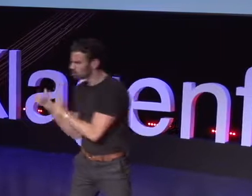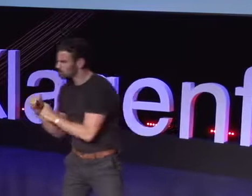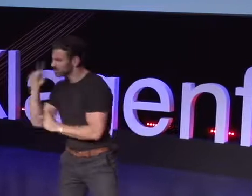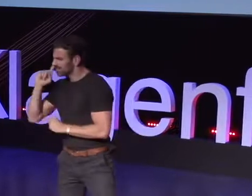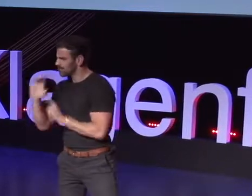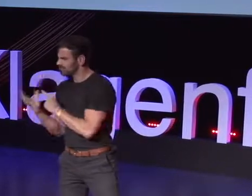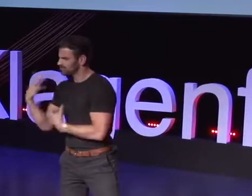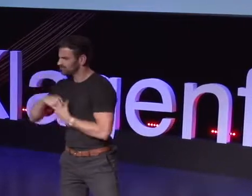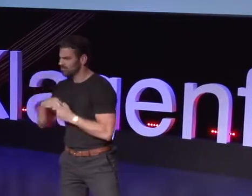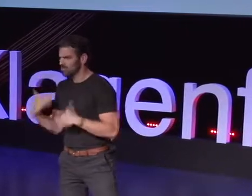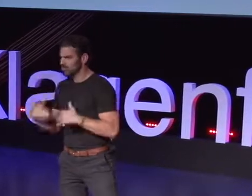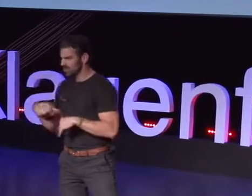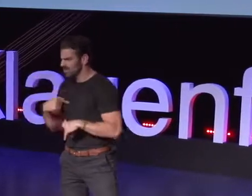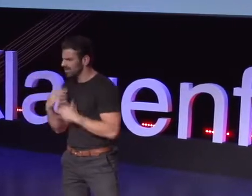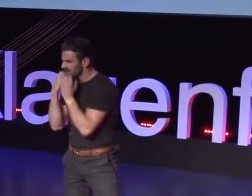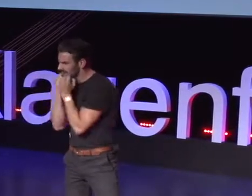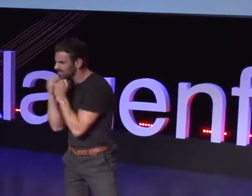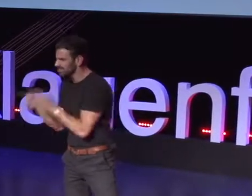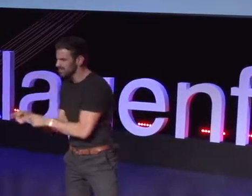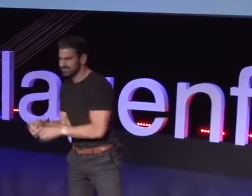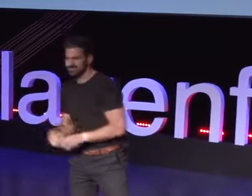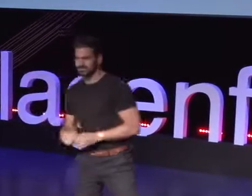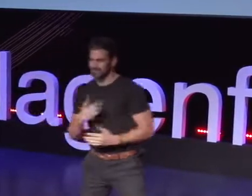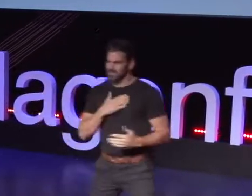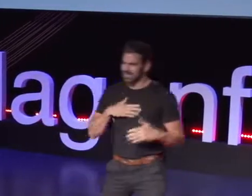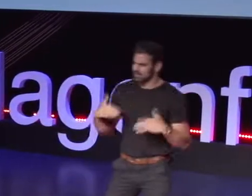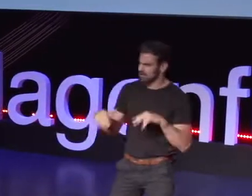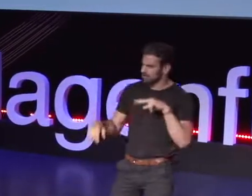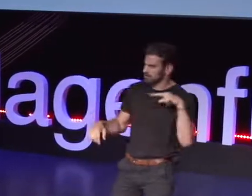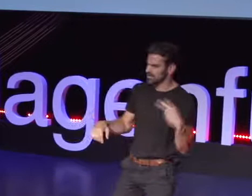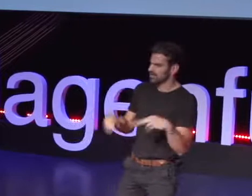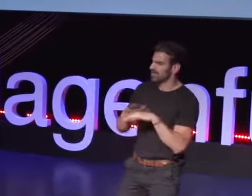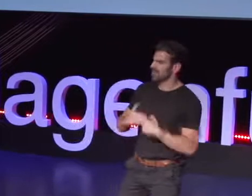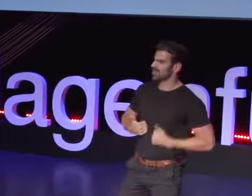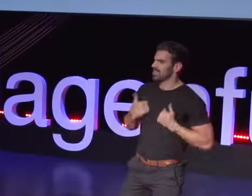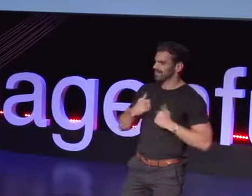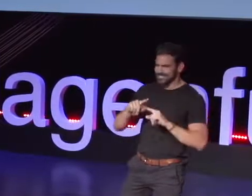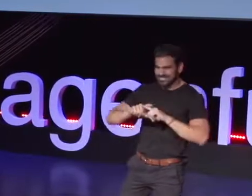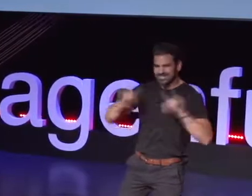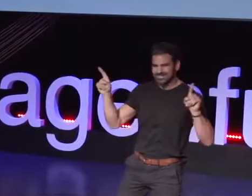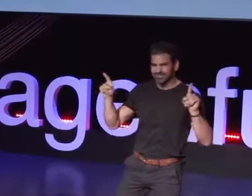experiences that many of you have never had to encounter as hearing people my culture something